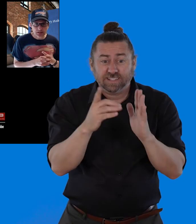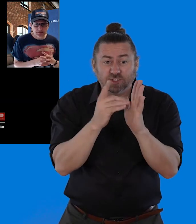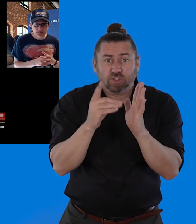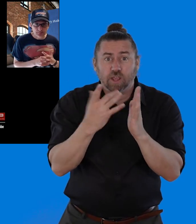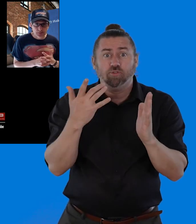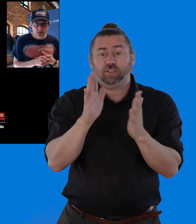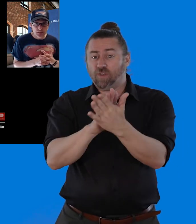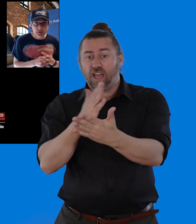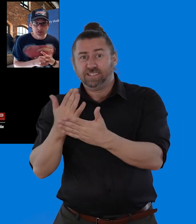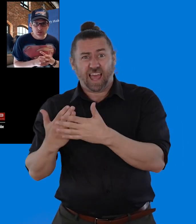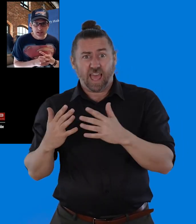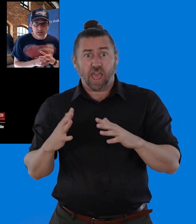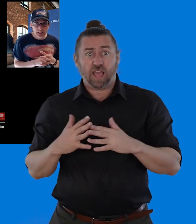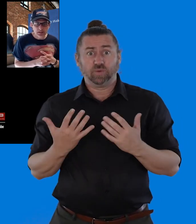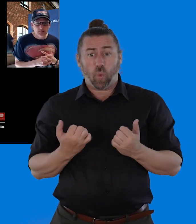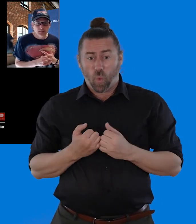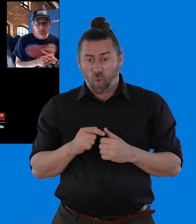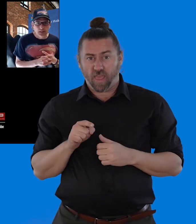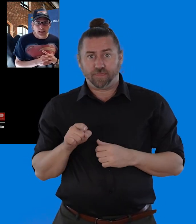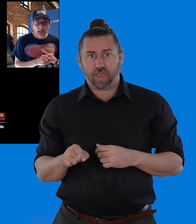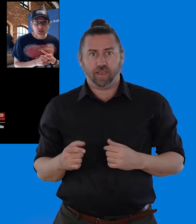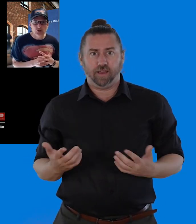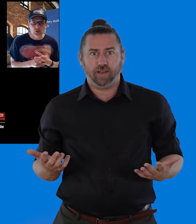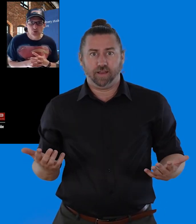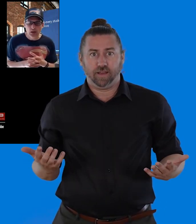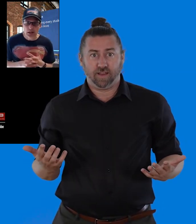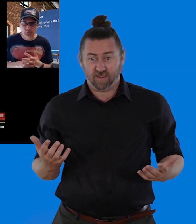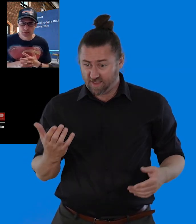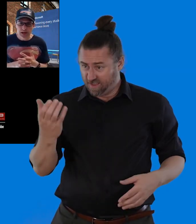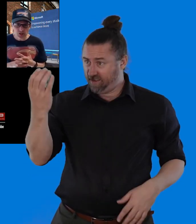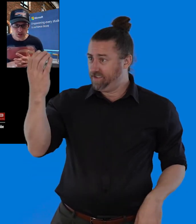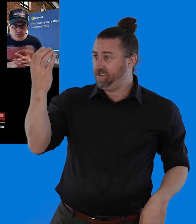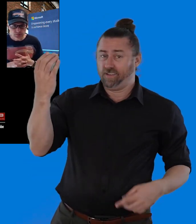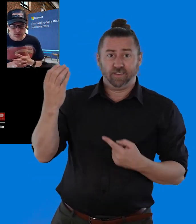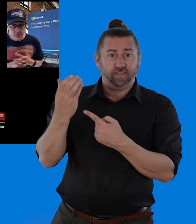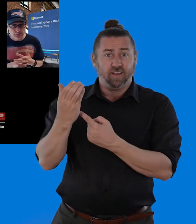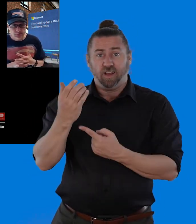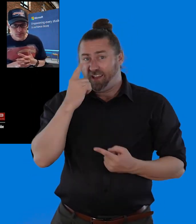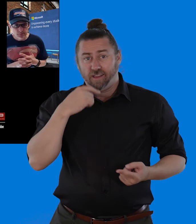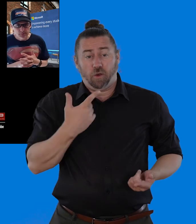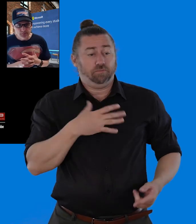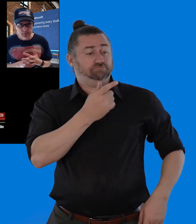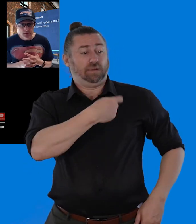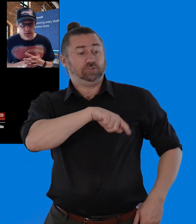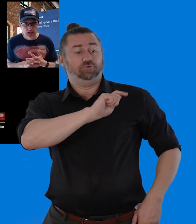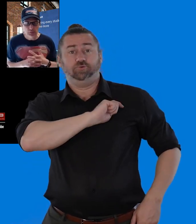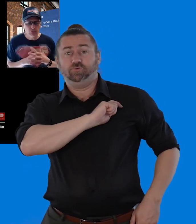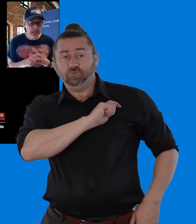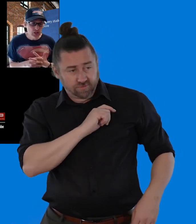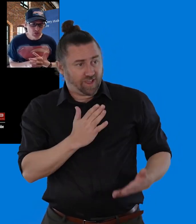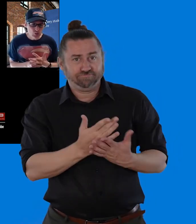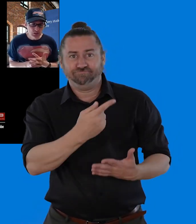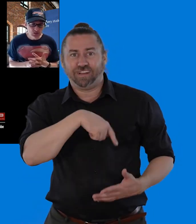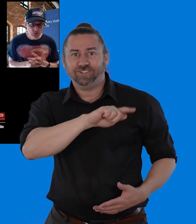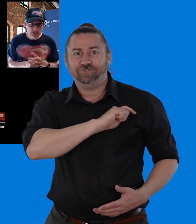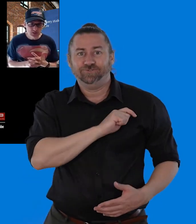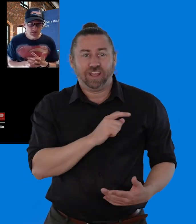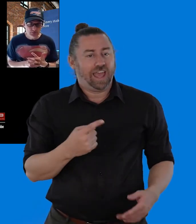So, there it is, translated into Spanish. (VIDEO PLAYS), (SPEAKS SPANISH). (VIDEO ENDS). It will read those words to us. (VIDEO PLAYS),